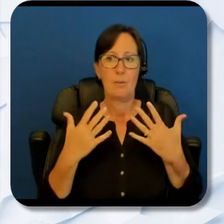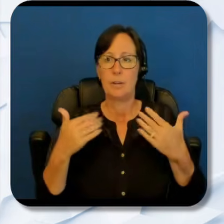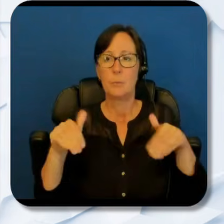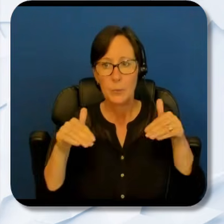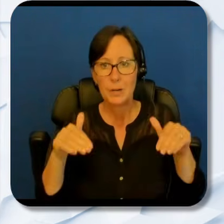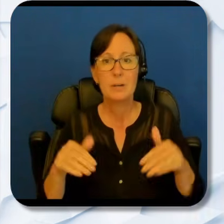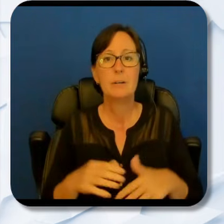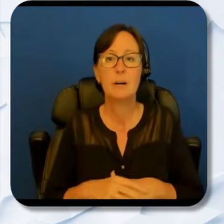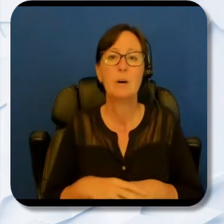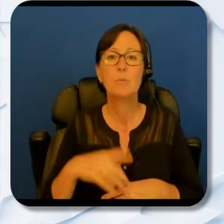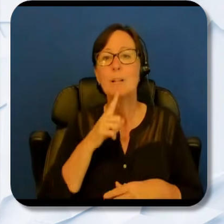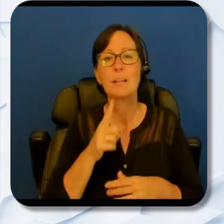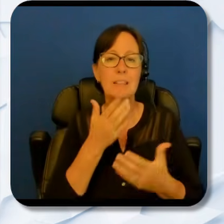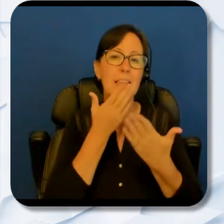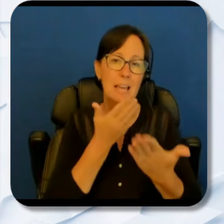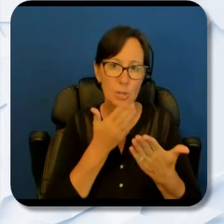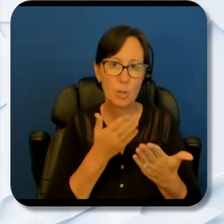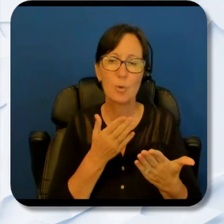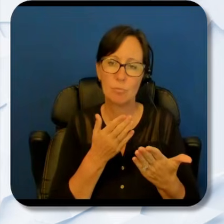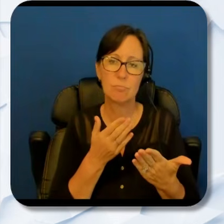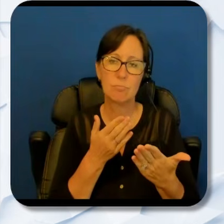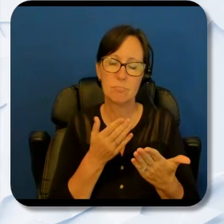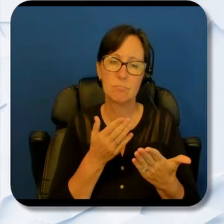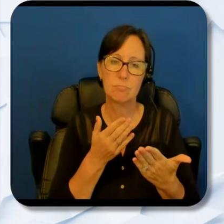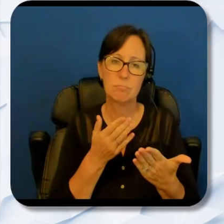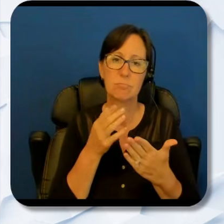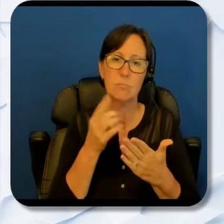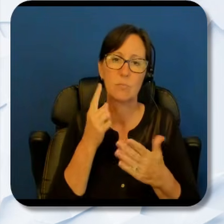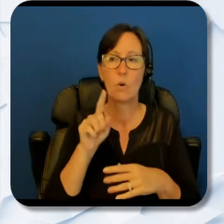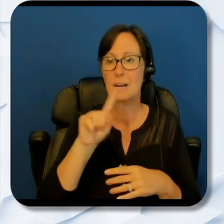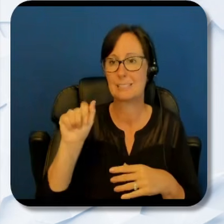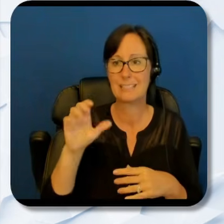and I especially want to extend my gratitude to Zachariah.